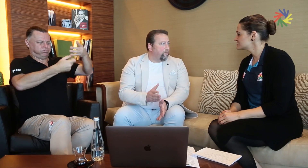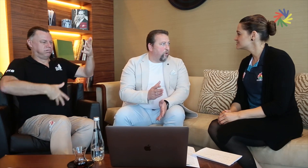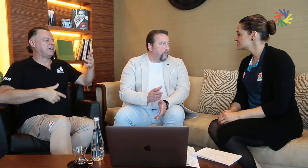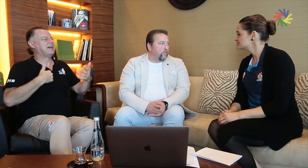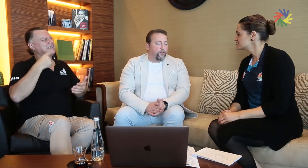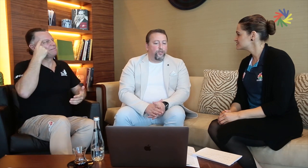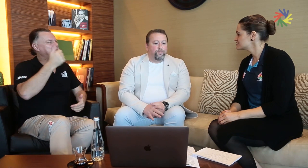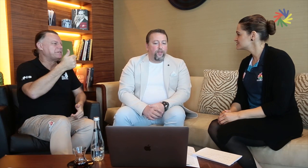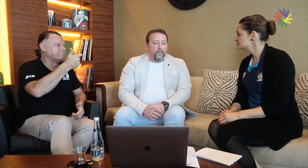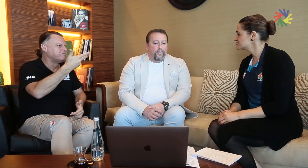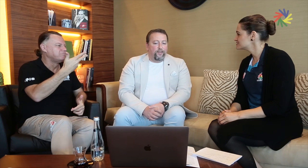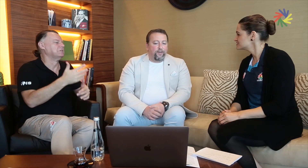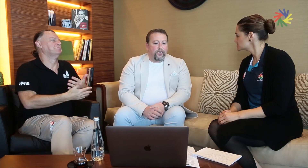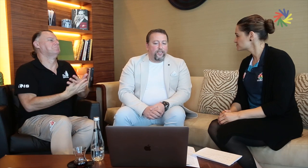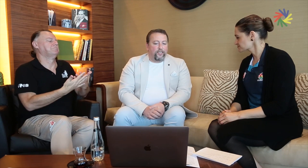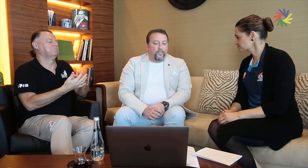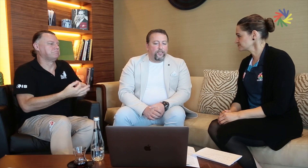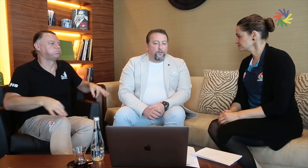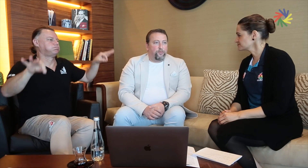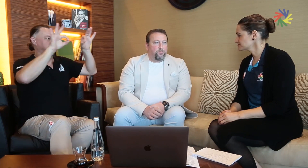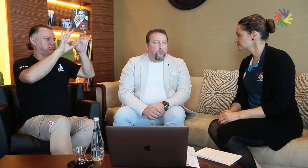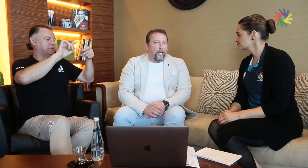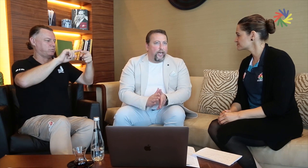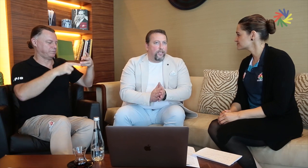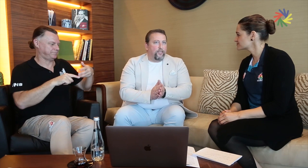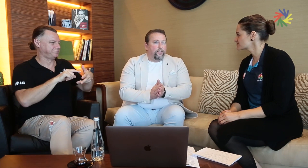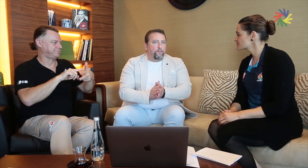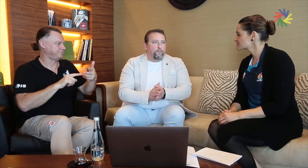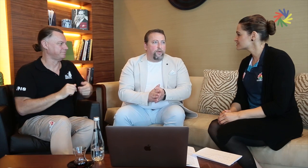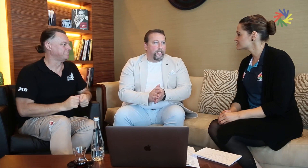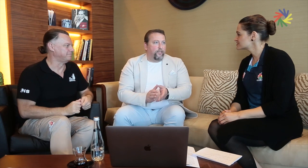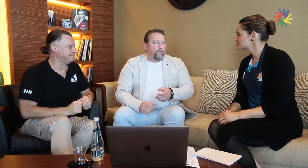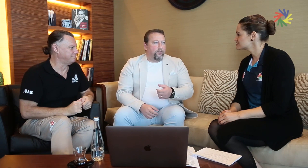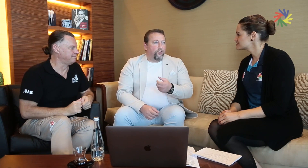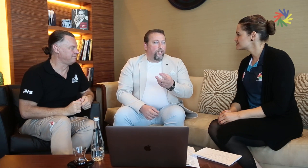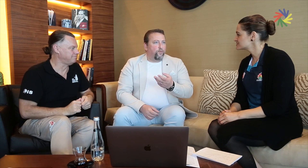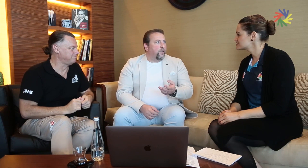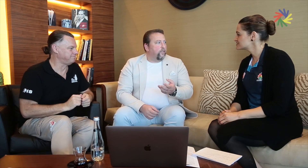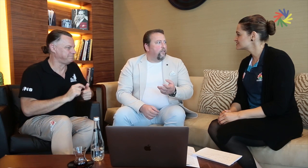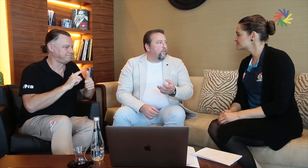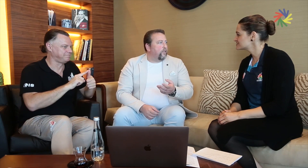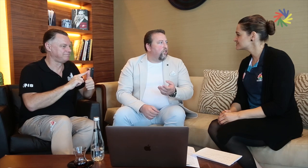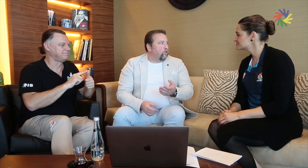Let me give you 3 examples-